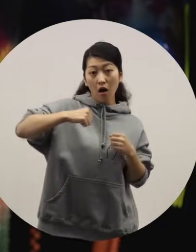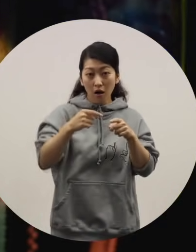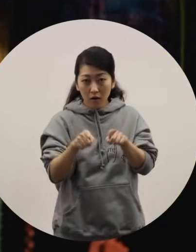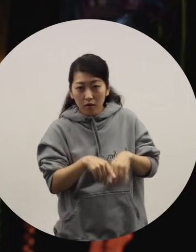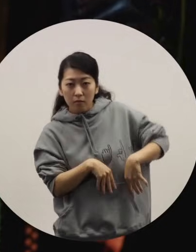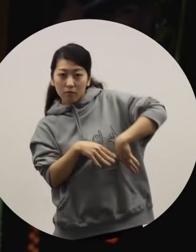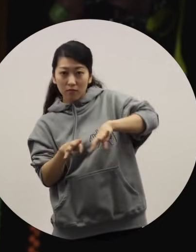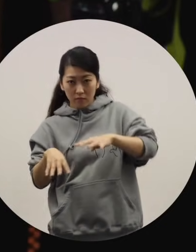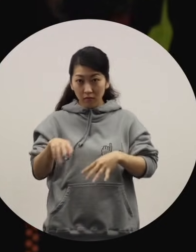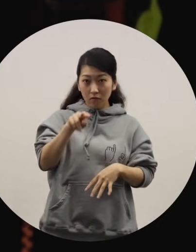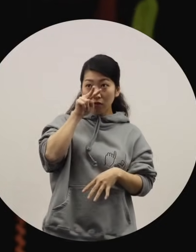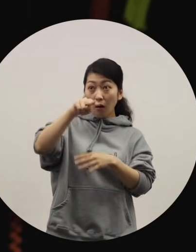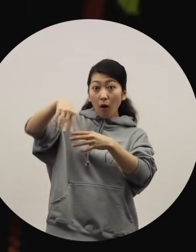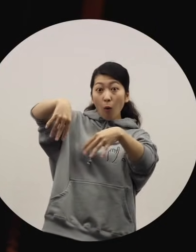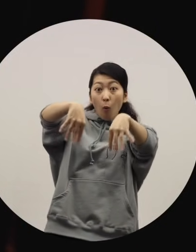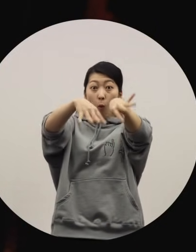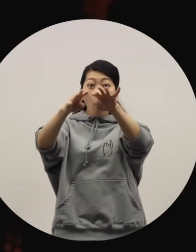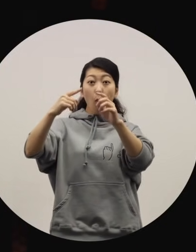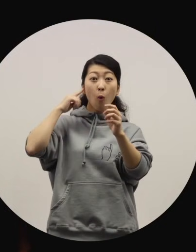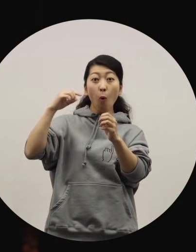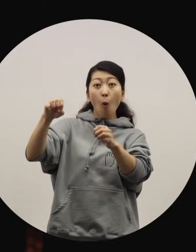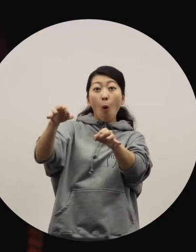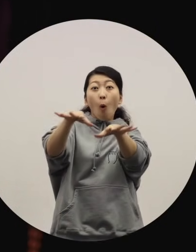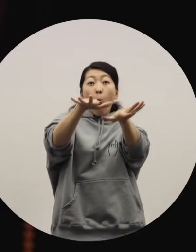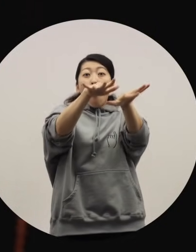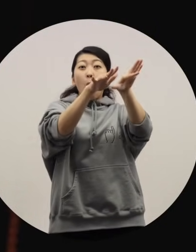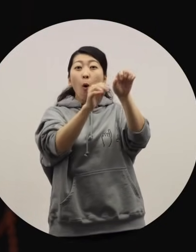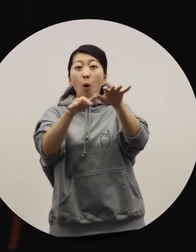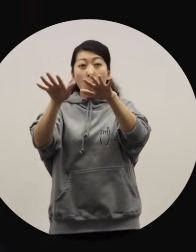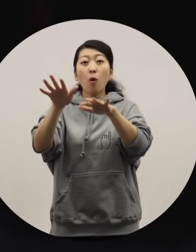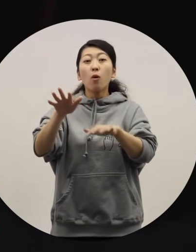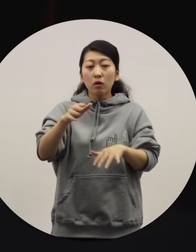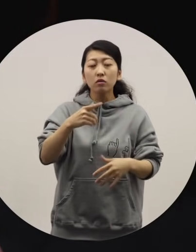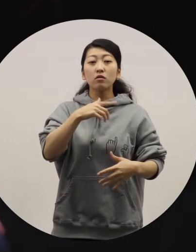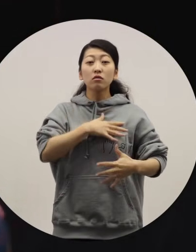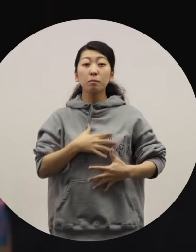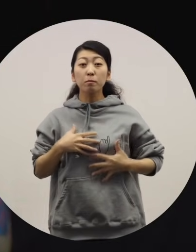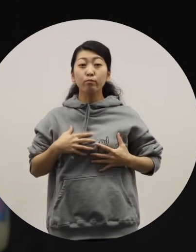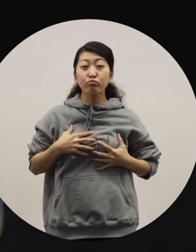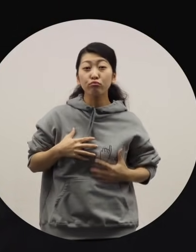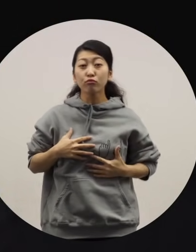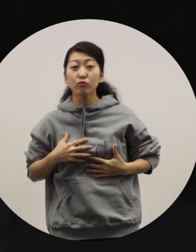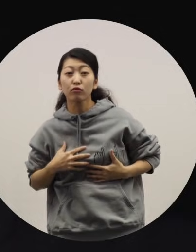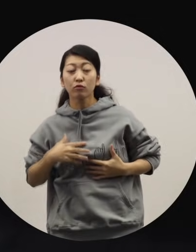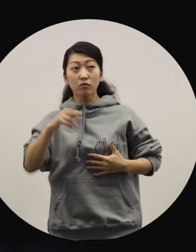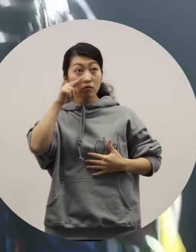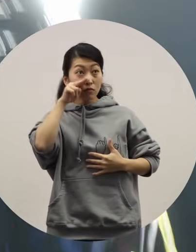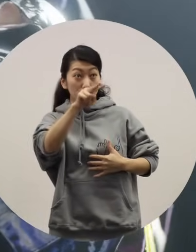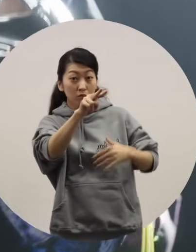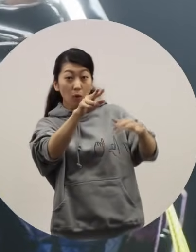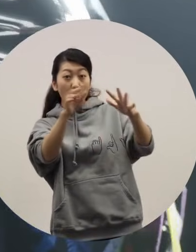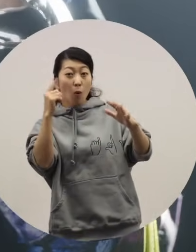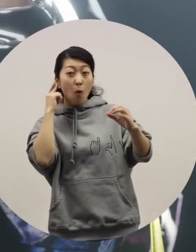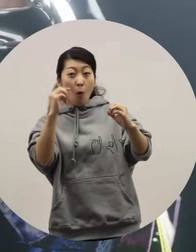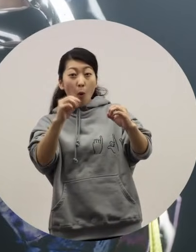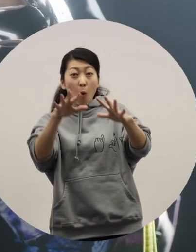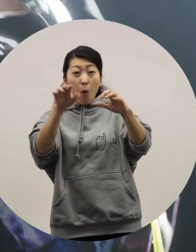[Takaya] By using those tools, I can make his movement look bigger visually.